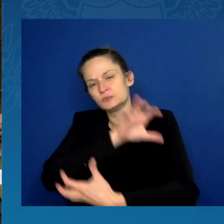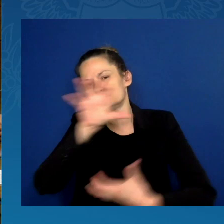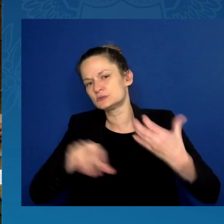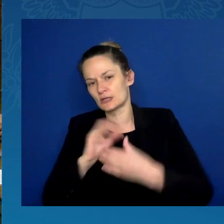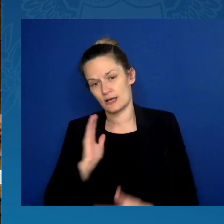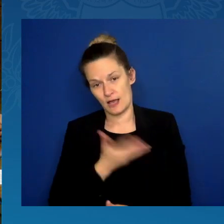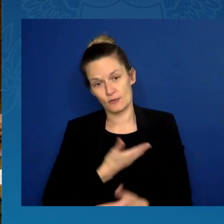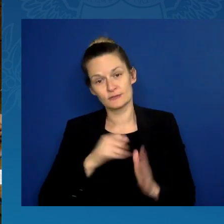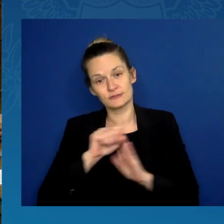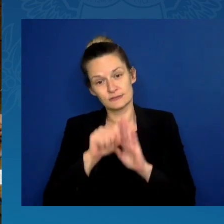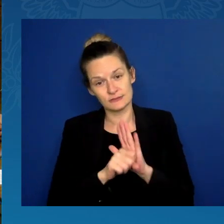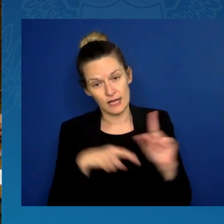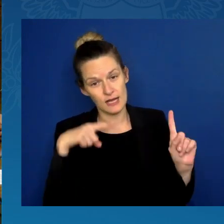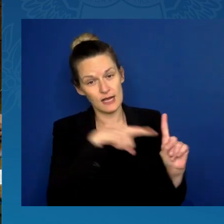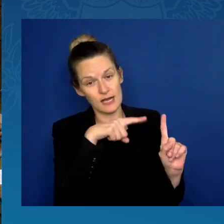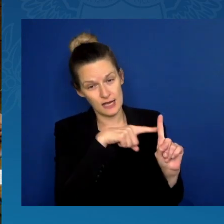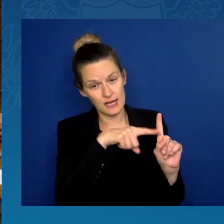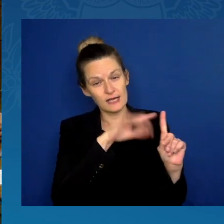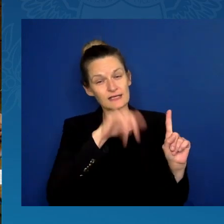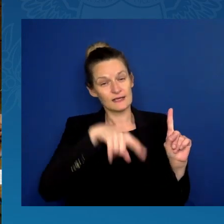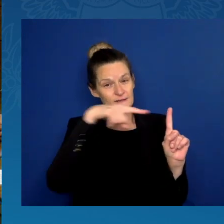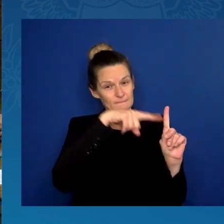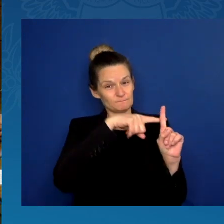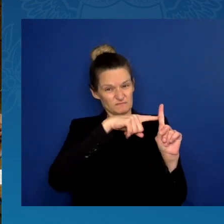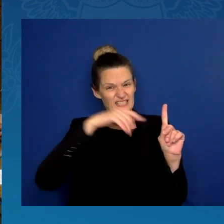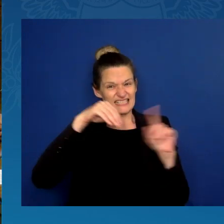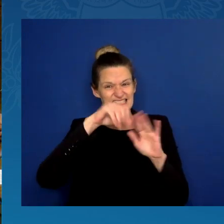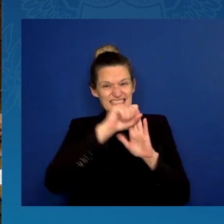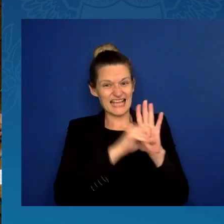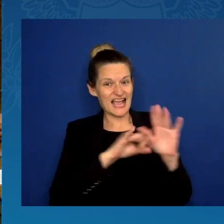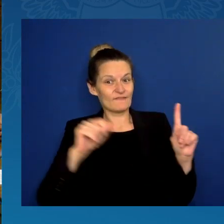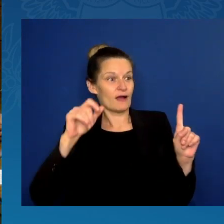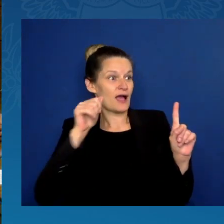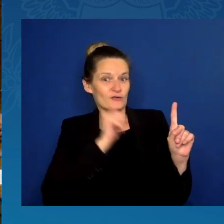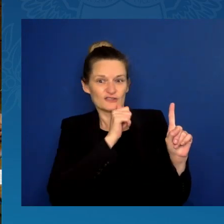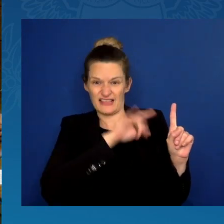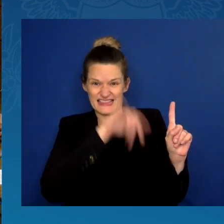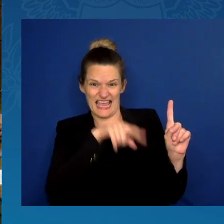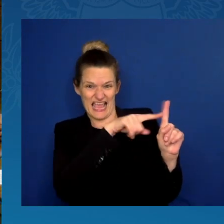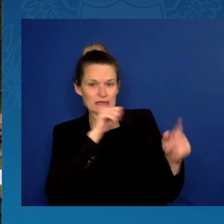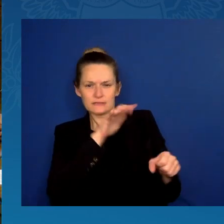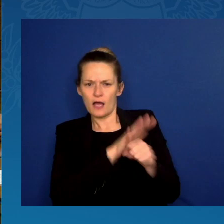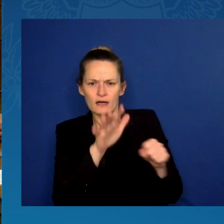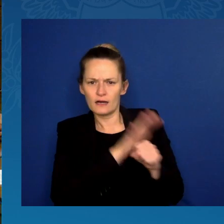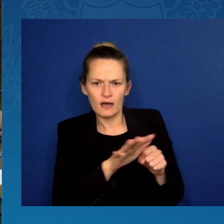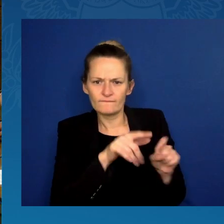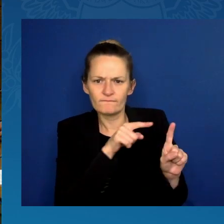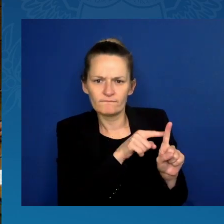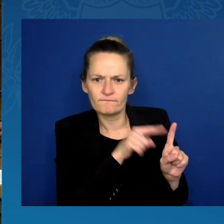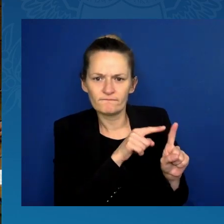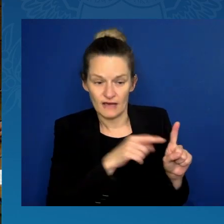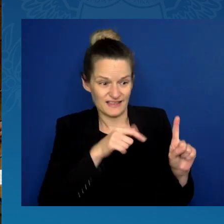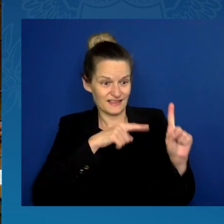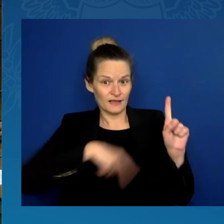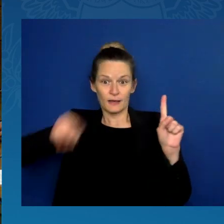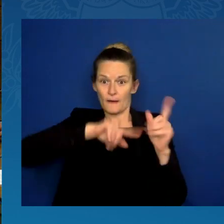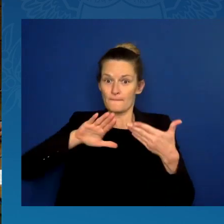and that is not enough. I represent a community that is mainly Hispanic, and I also represent a native community, a tribal area.